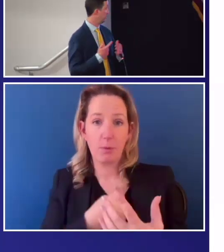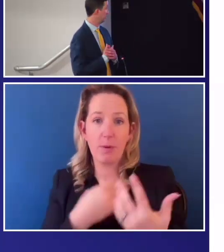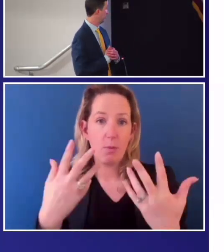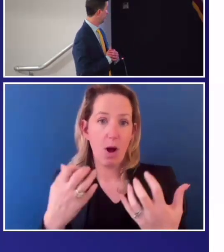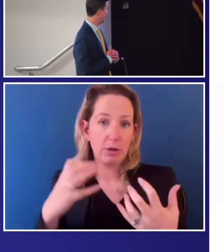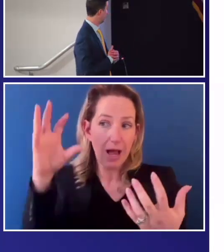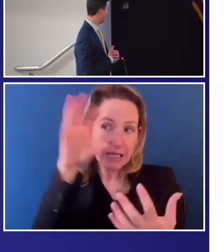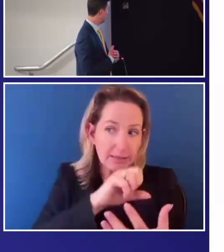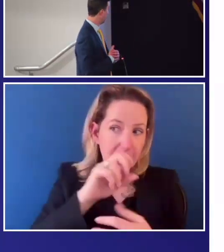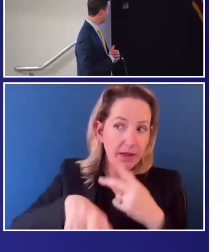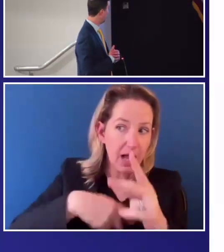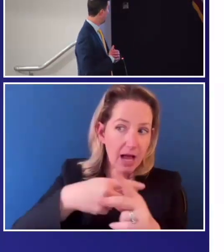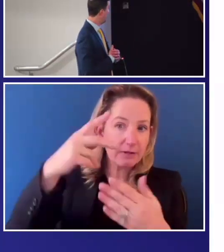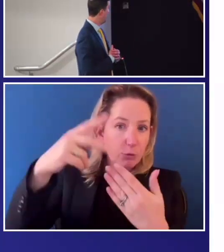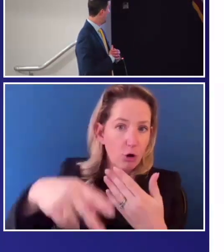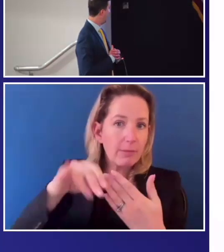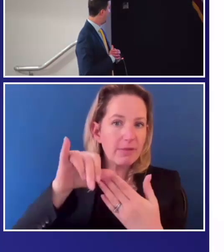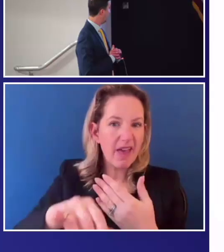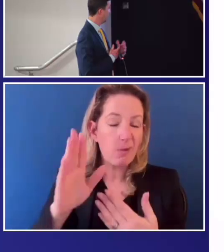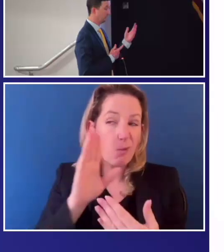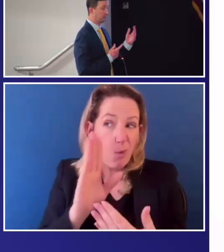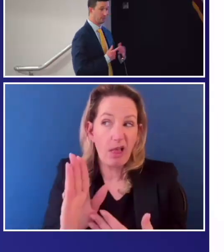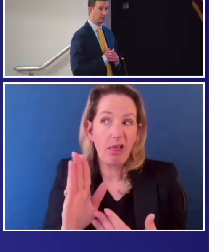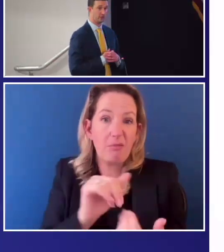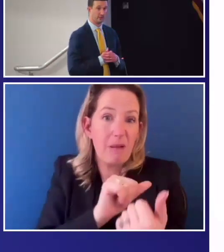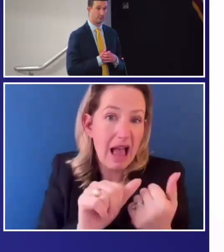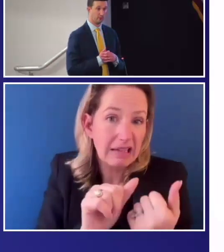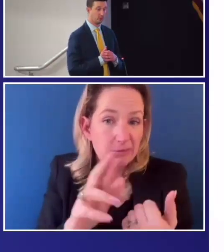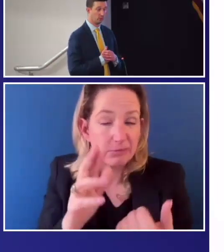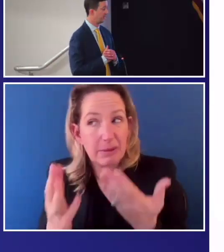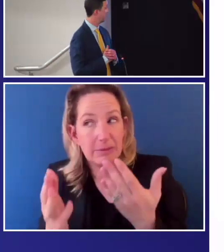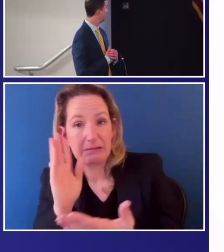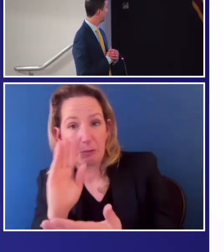that are most likely to pass and fail. And there's more information on the Department's website.